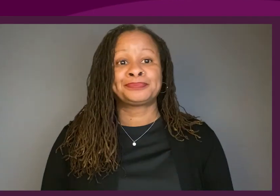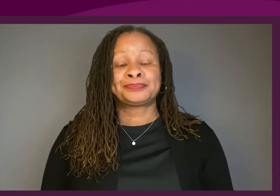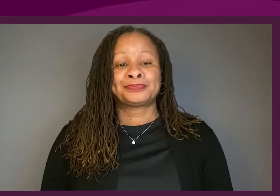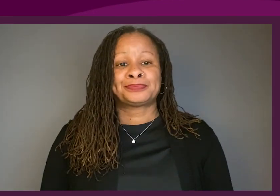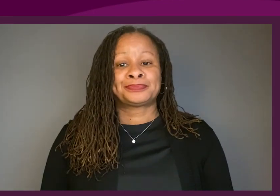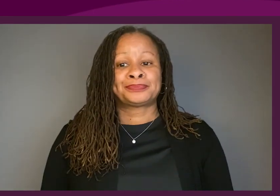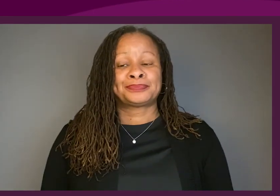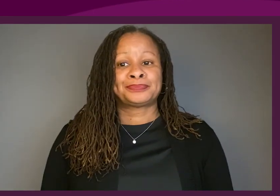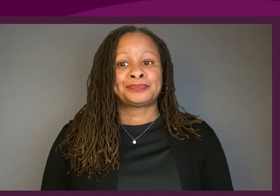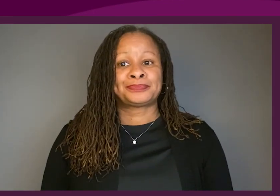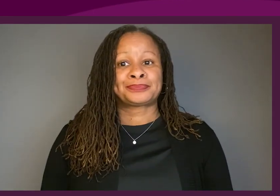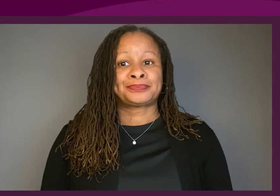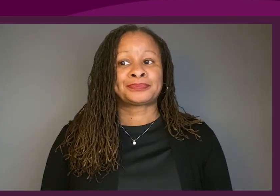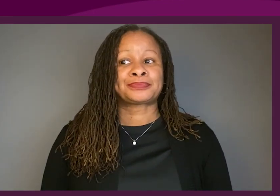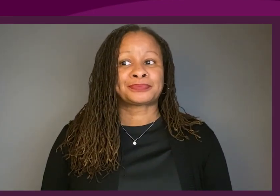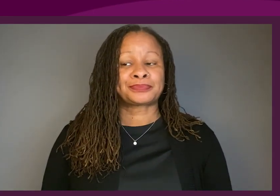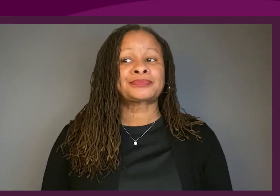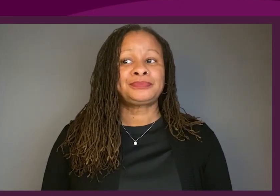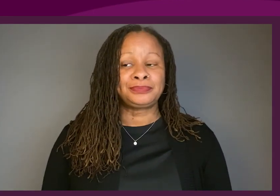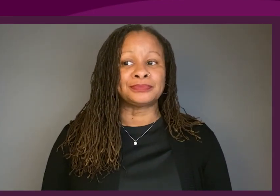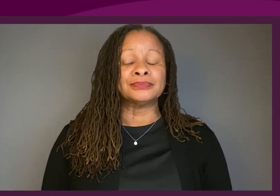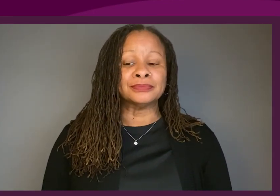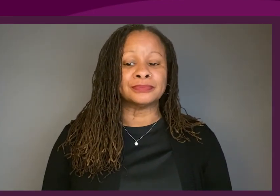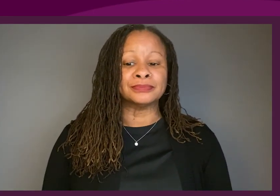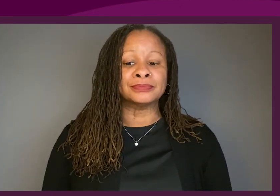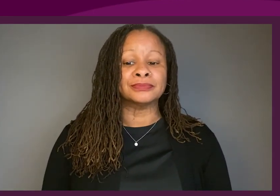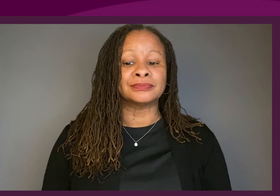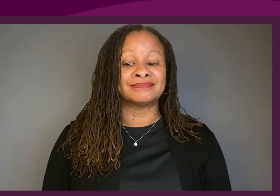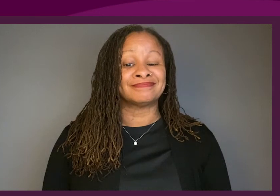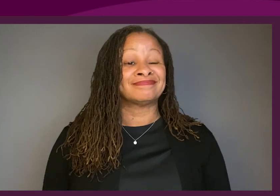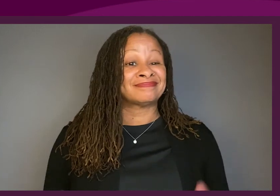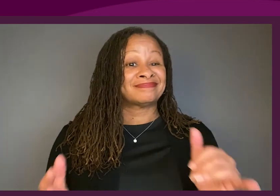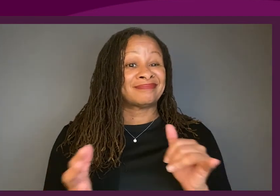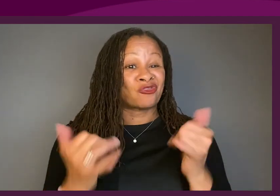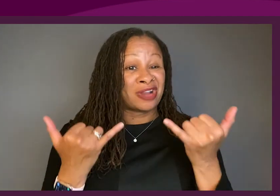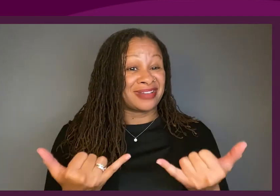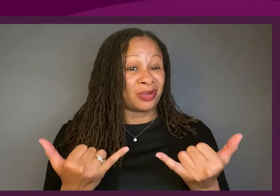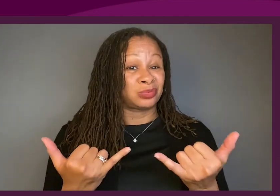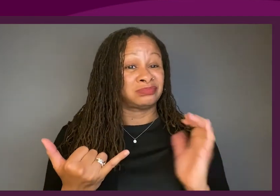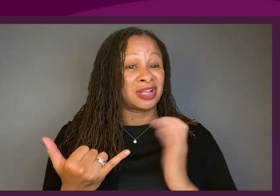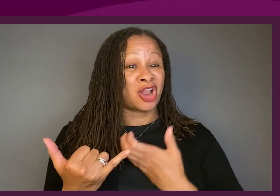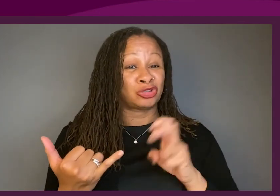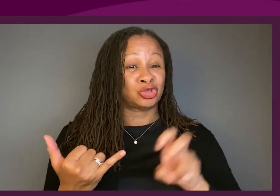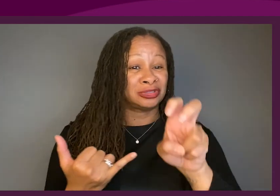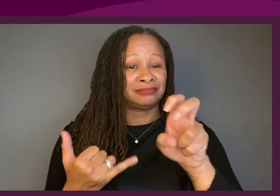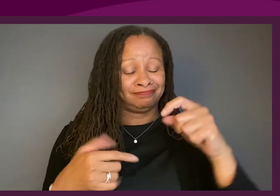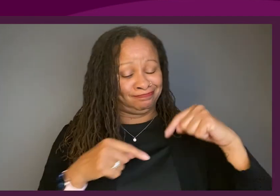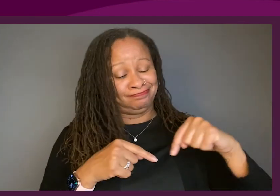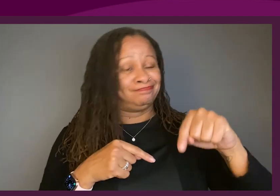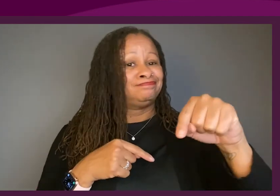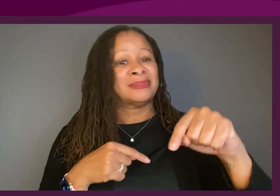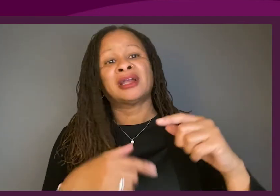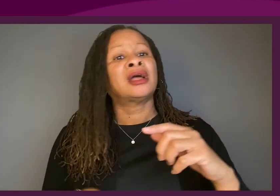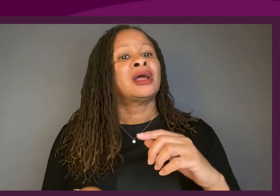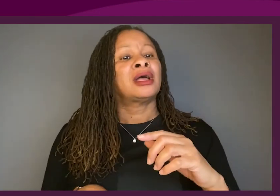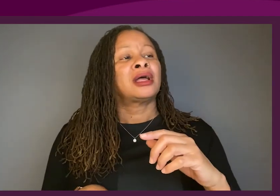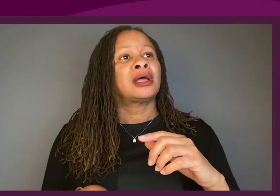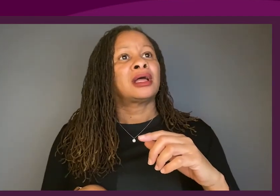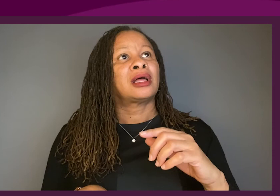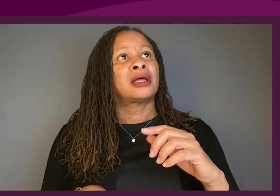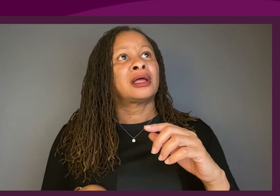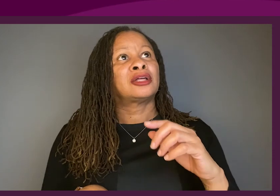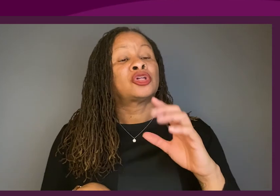also known as GADRA, has reached folks who are wanting to hear more about what these